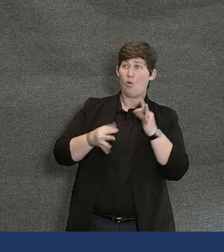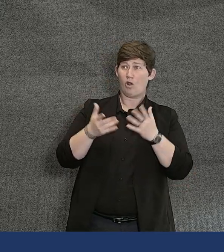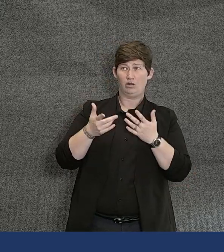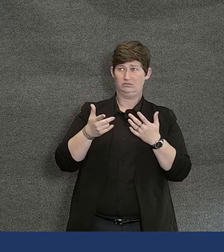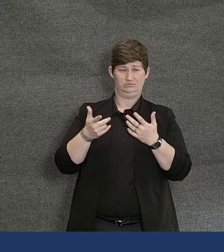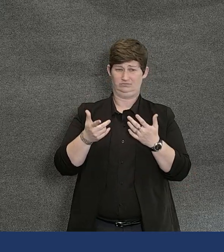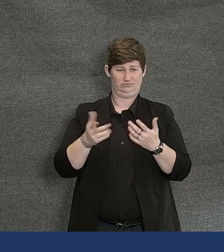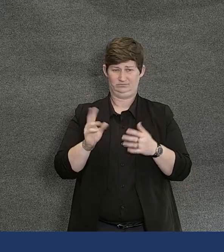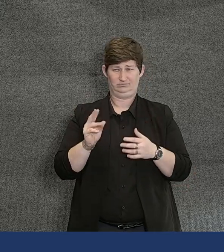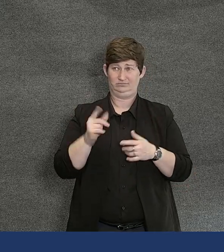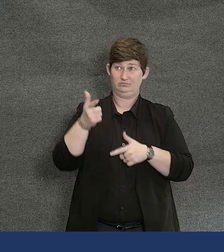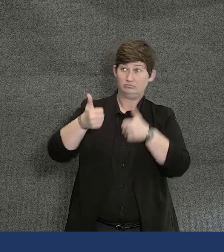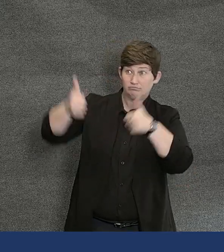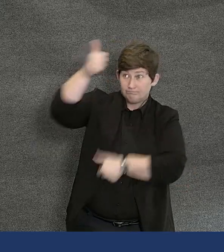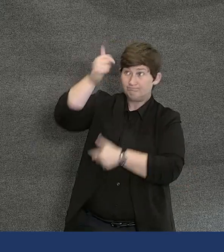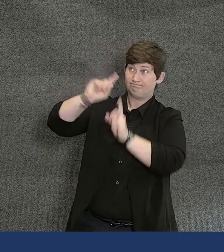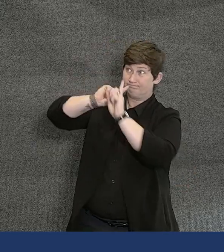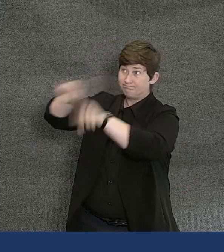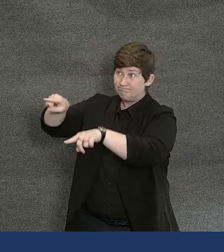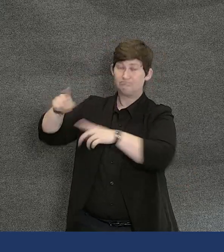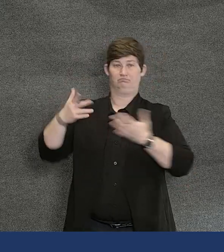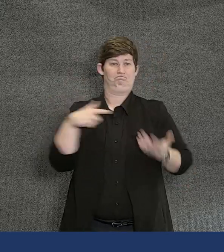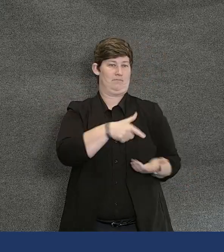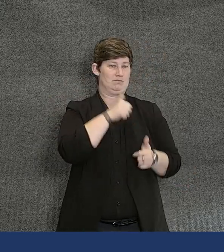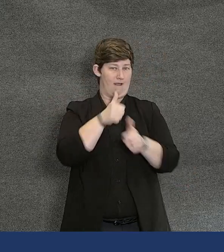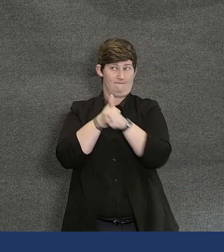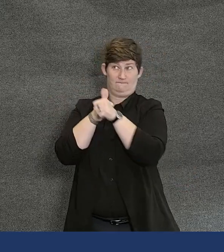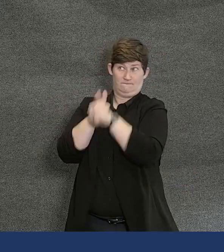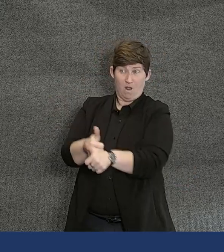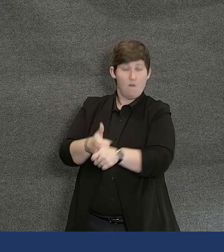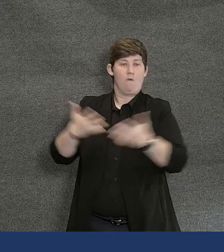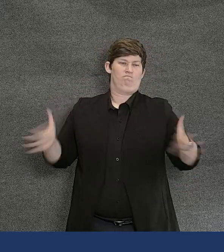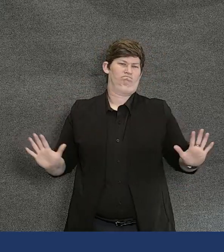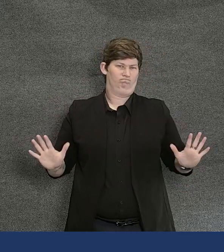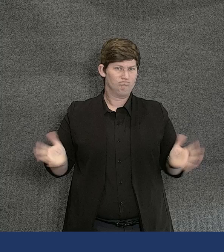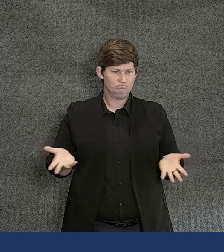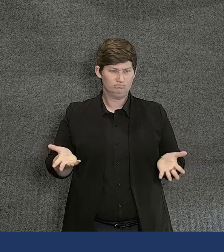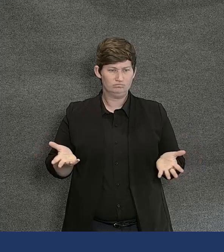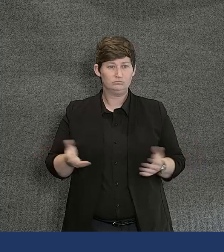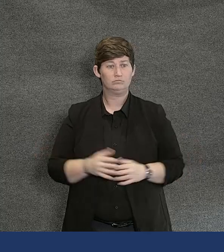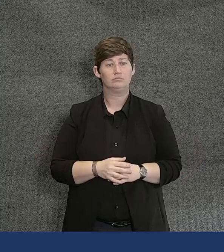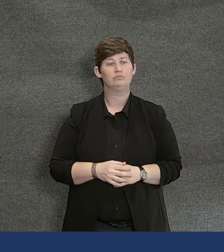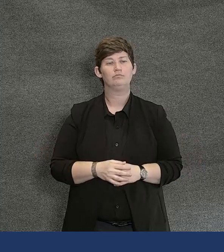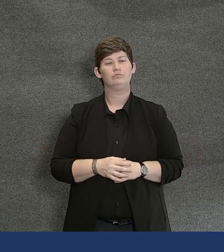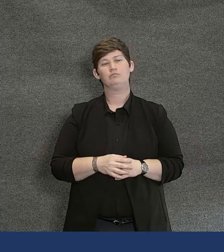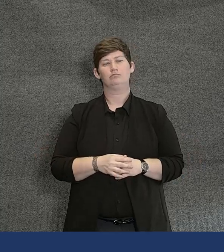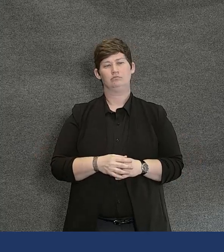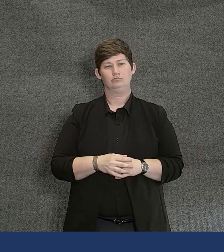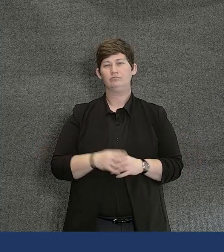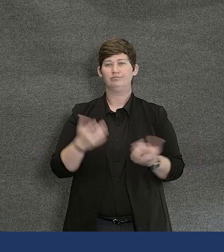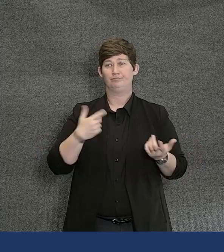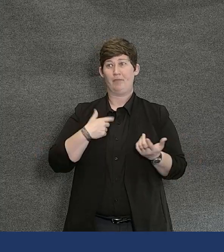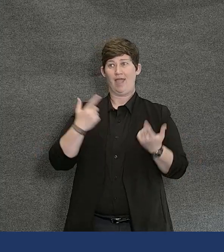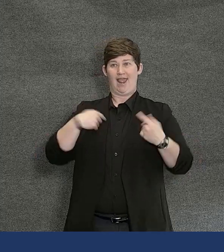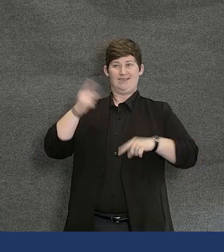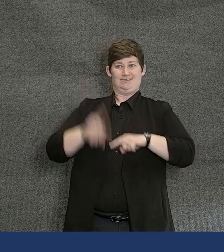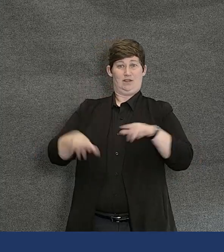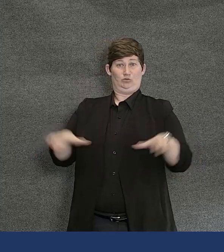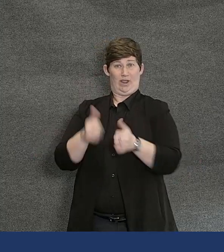is not abiding by the order. But I can never know as much as you know-- thank you so much--